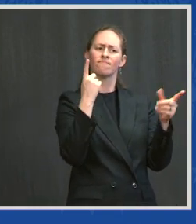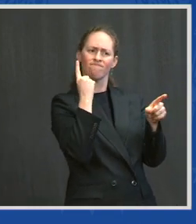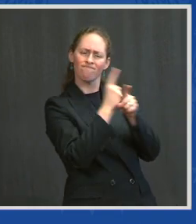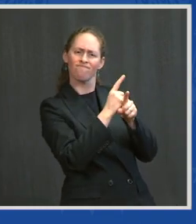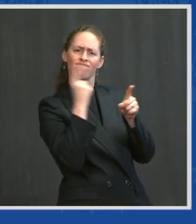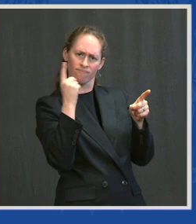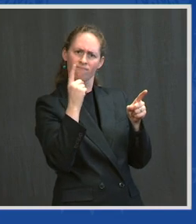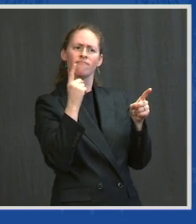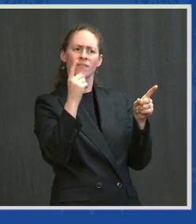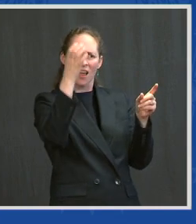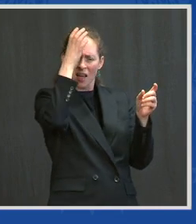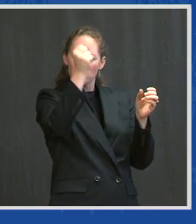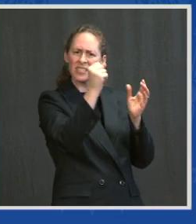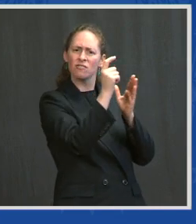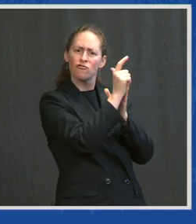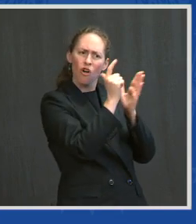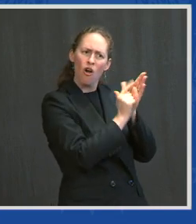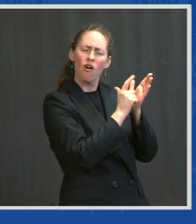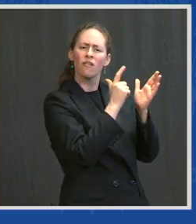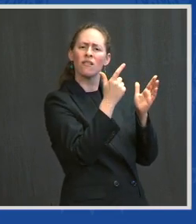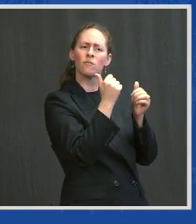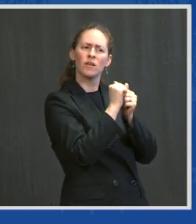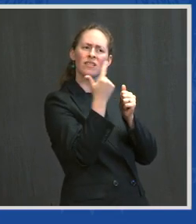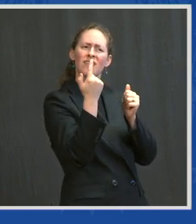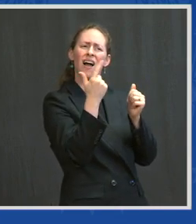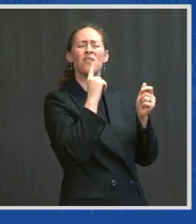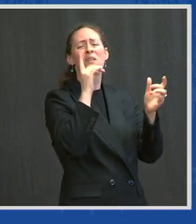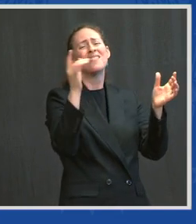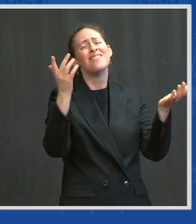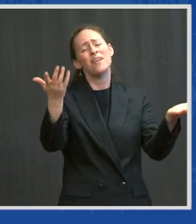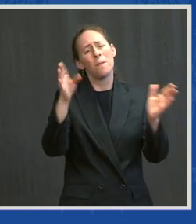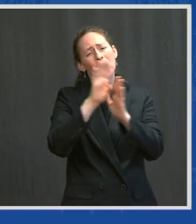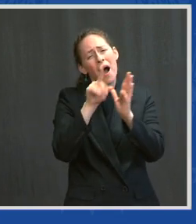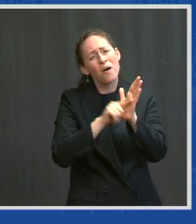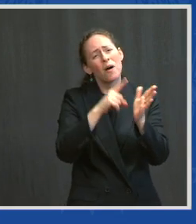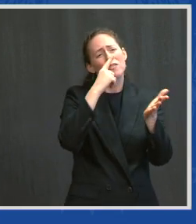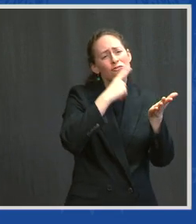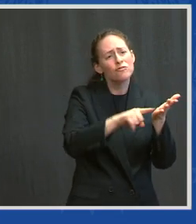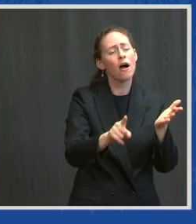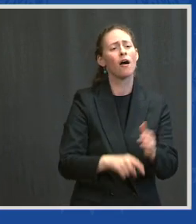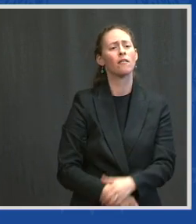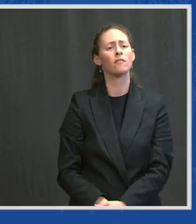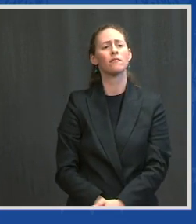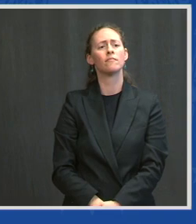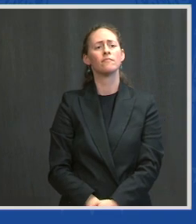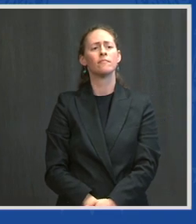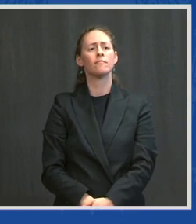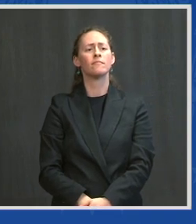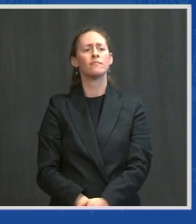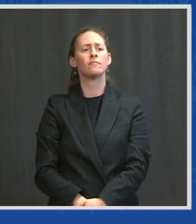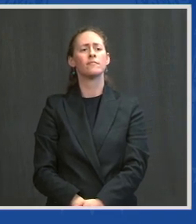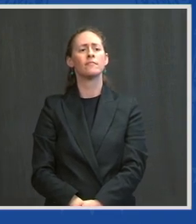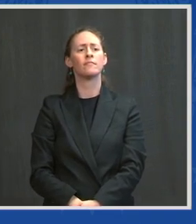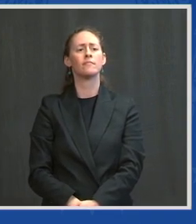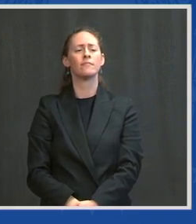makes sense: background checks, ban on assault weapons, repeal of the liability shield for gun manufacturers.